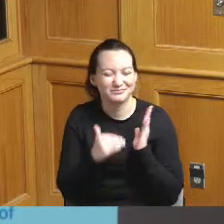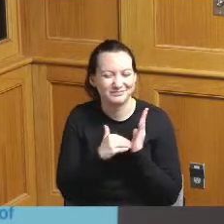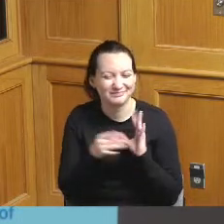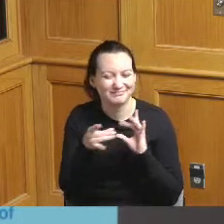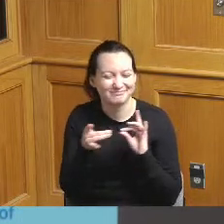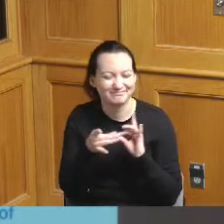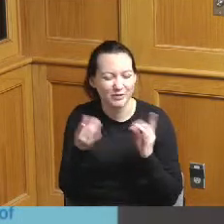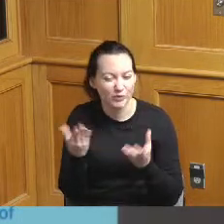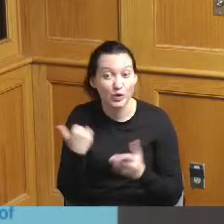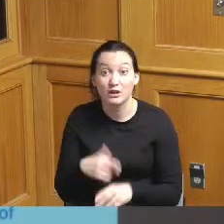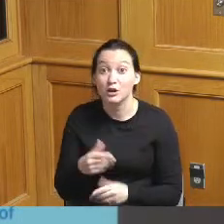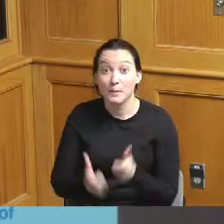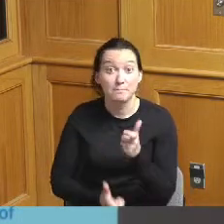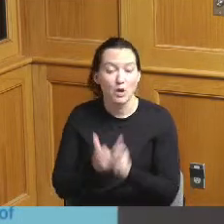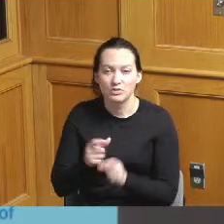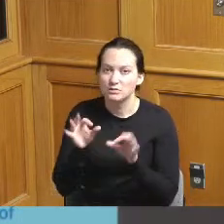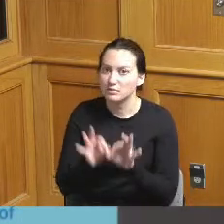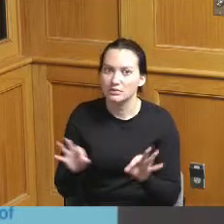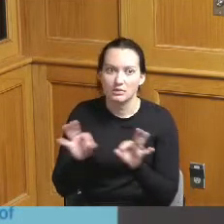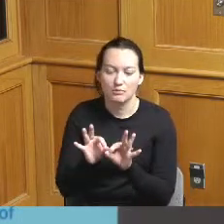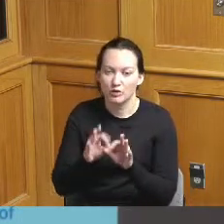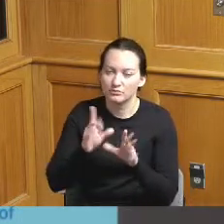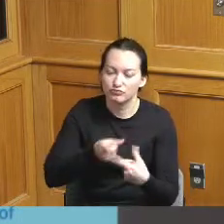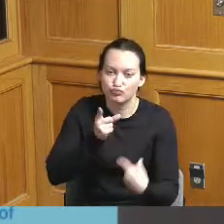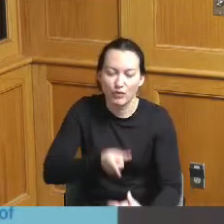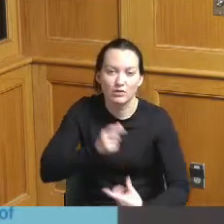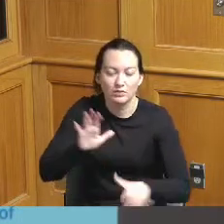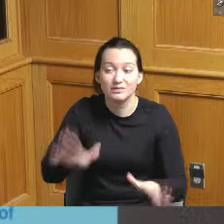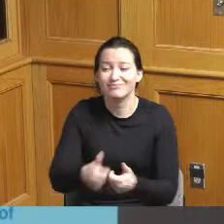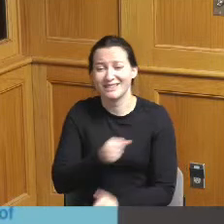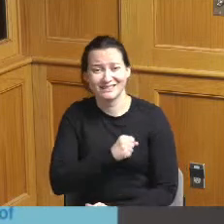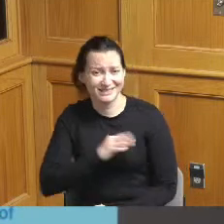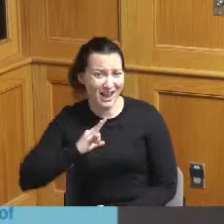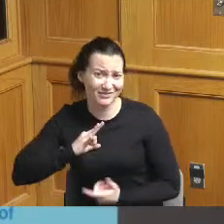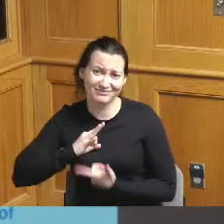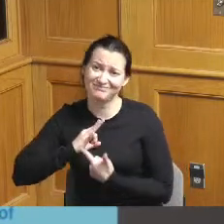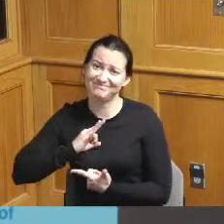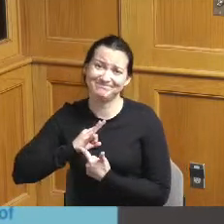in terms of our most pressing challenges obviously staff Staffing challenges we are